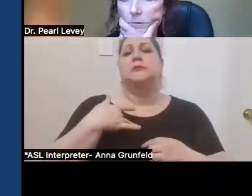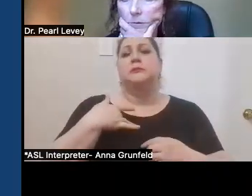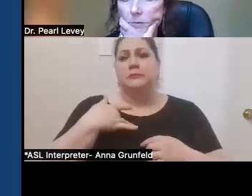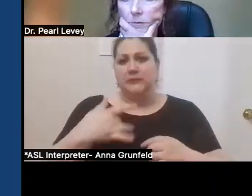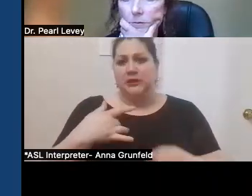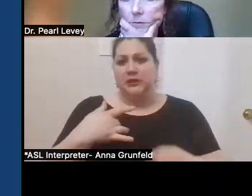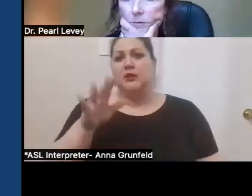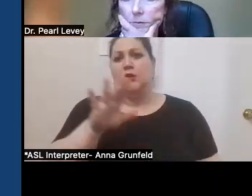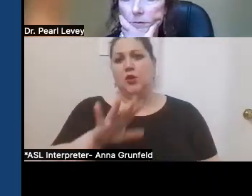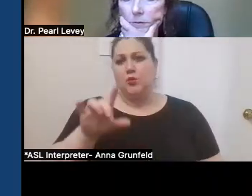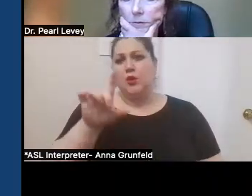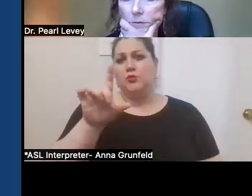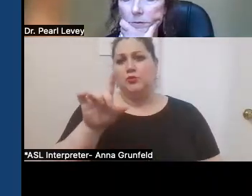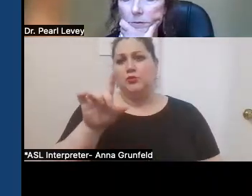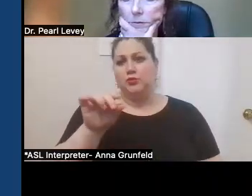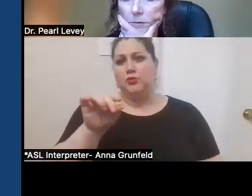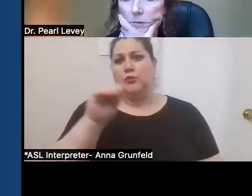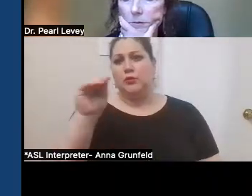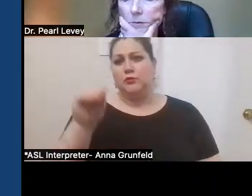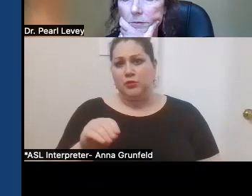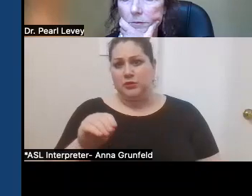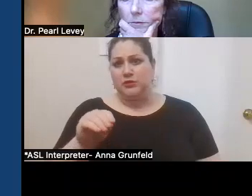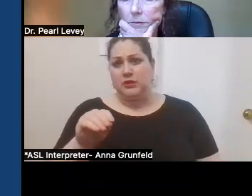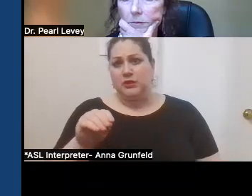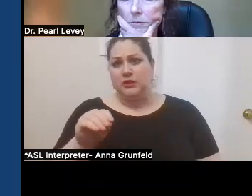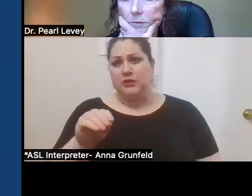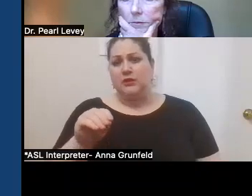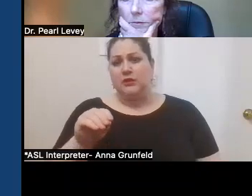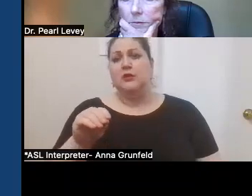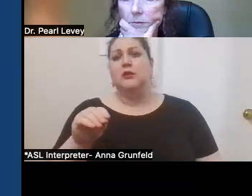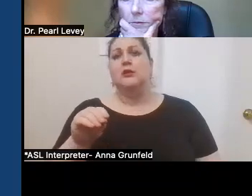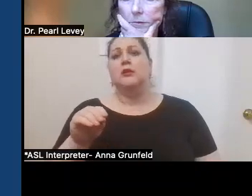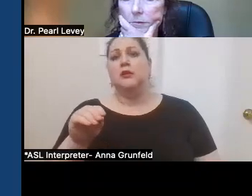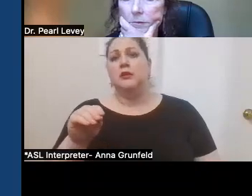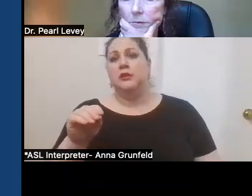to learner mistreatment and that student to student resident to student resident to resident.